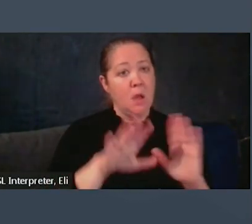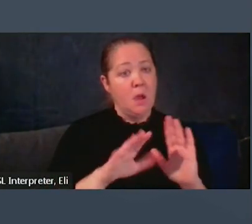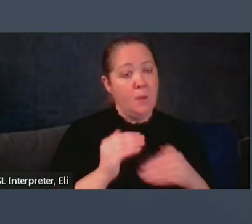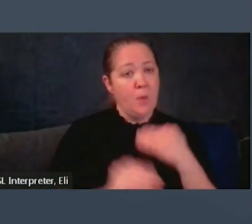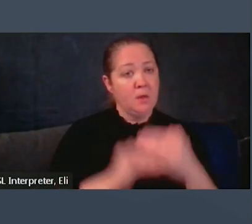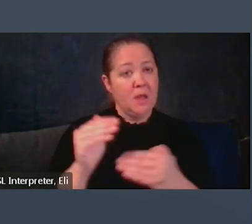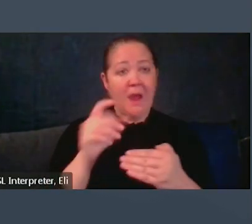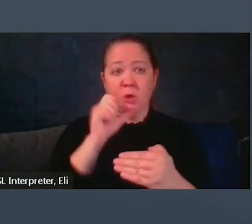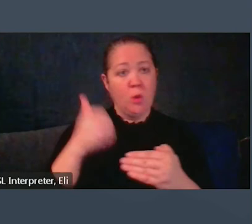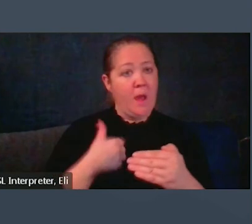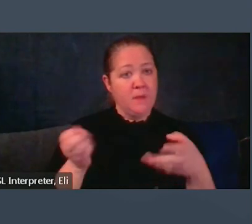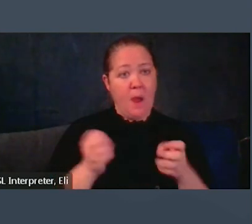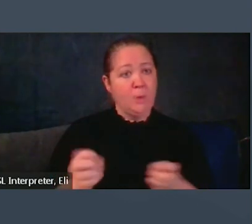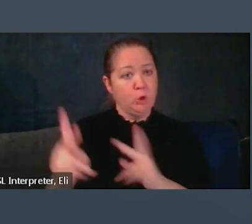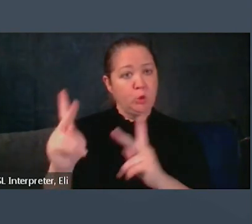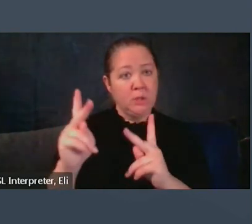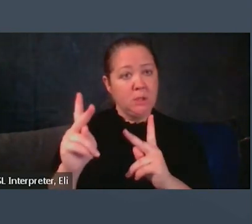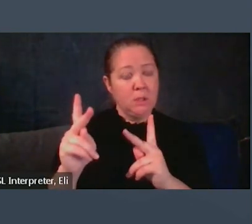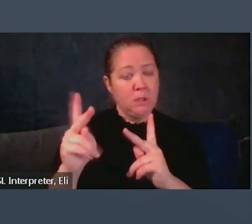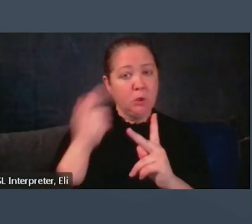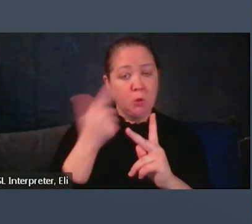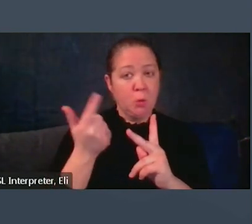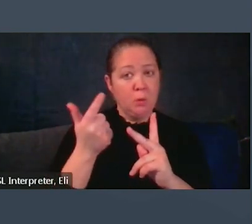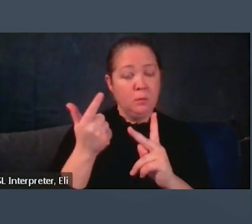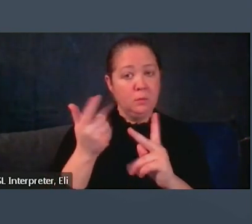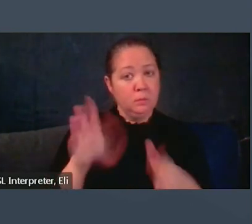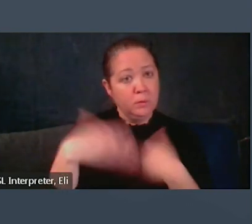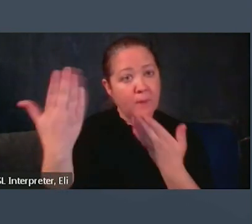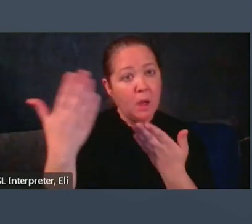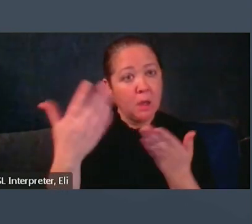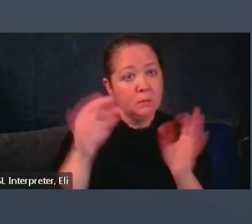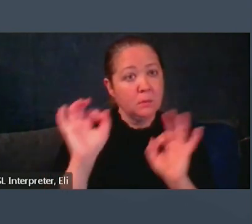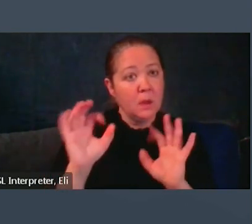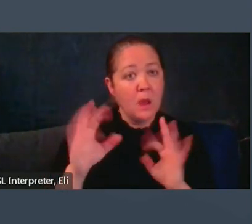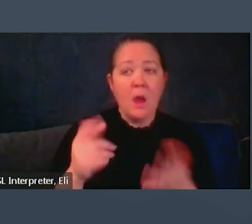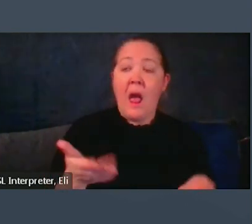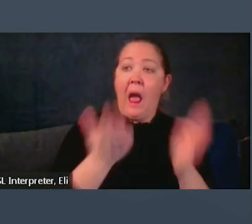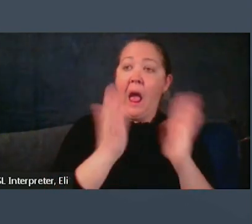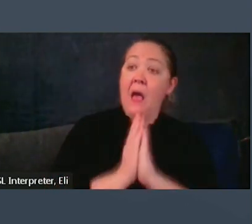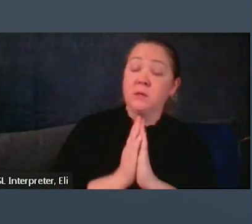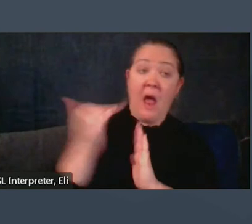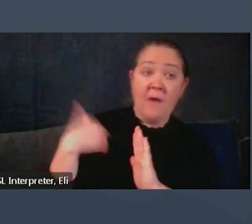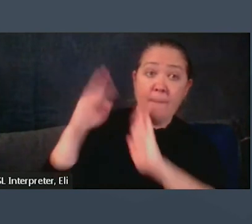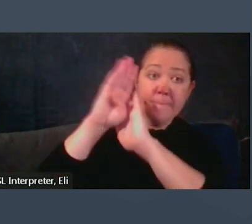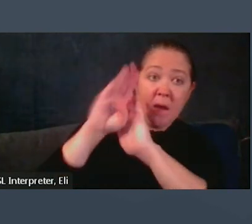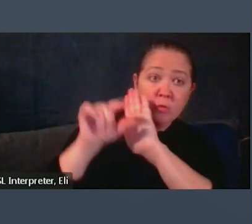to me, such as my safety, like background. Checks are completed on these individuals who reside in the